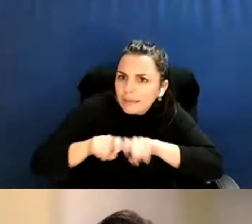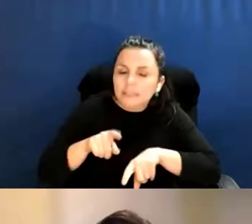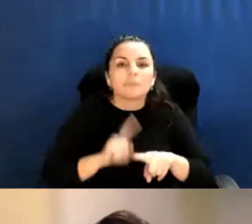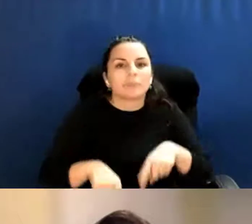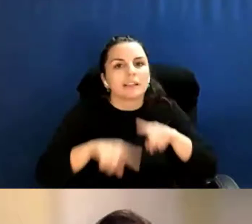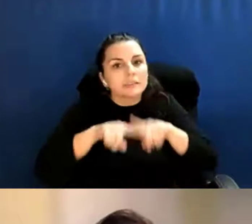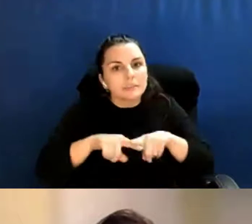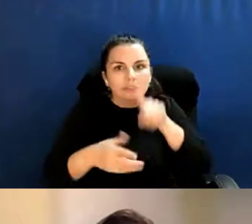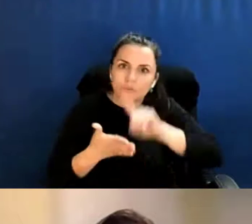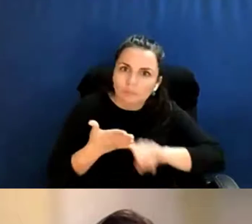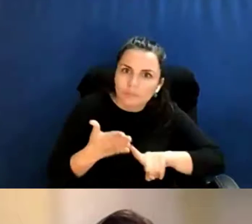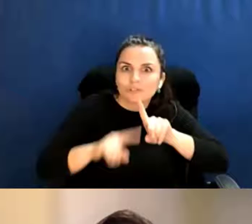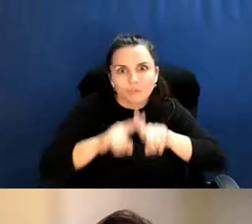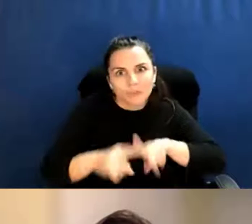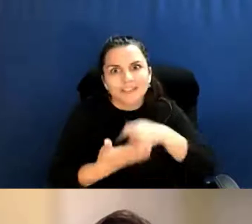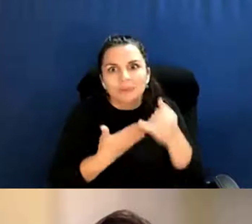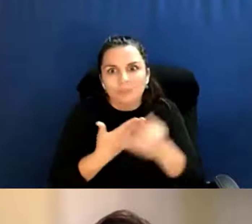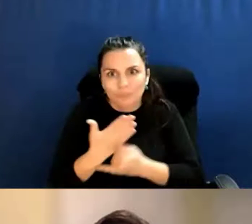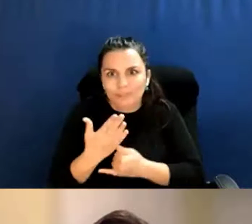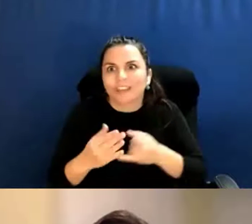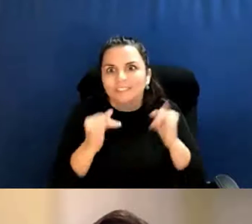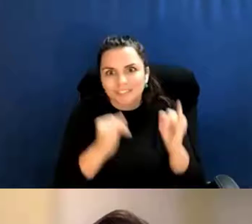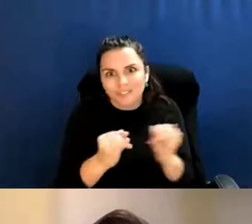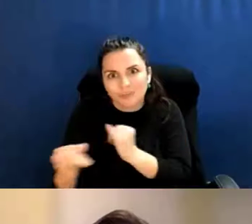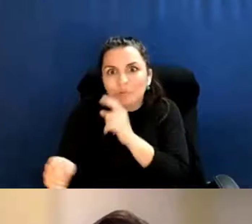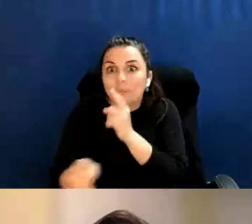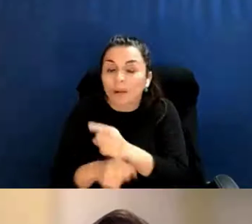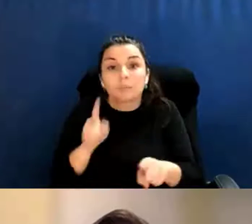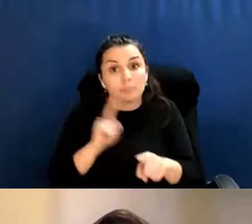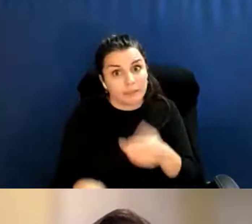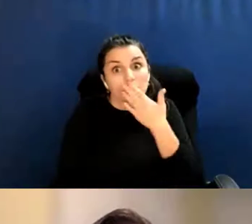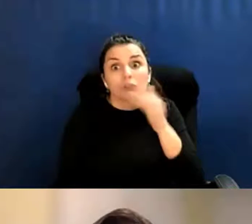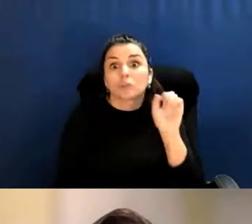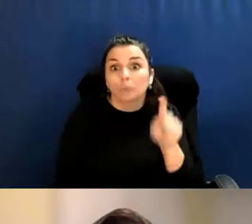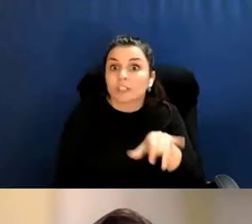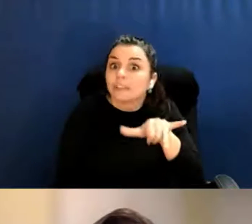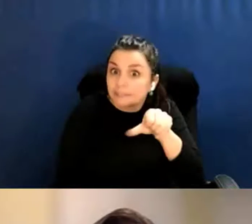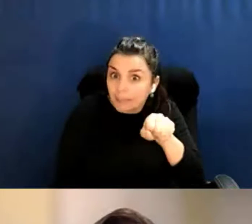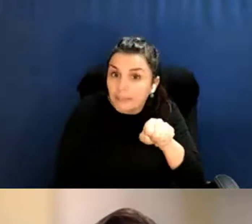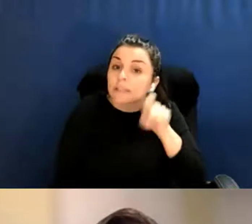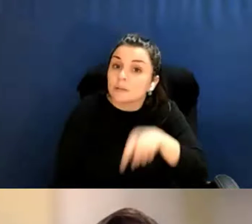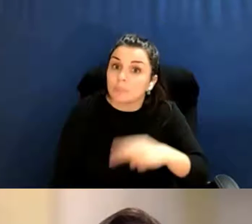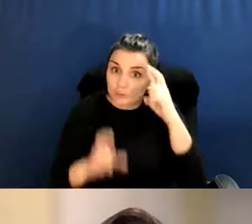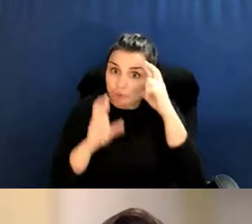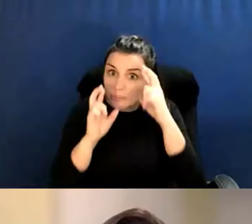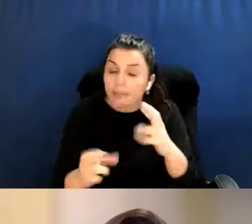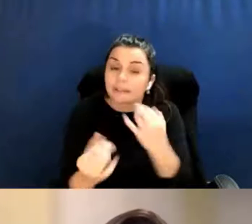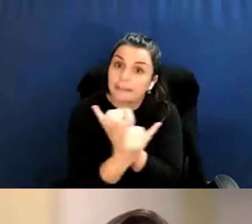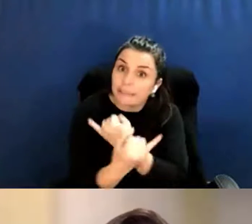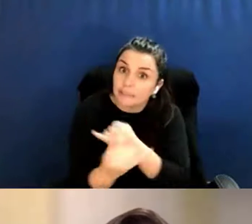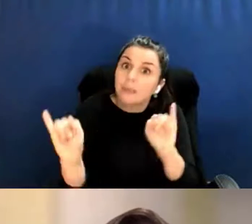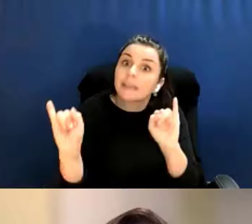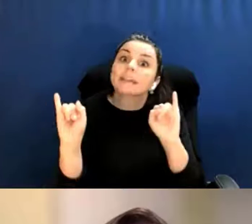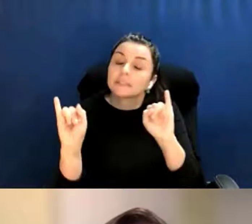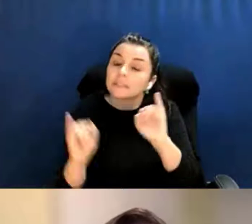but yes, you're absolutely right to be asking this. You must respect the autonomy of the child the way you would any other research participant.